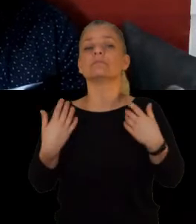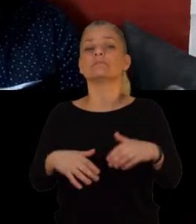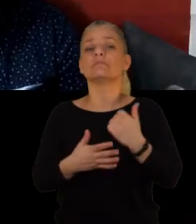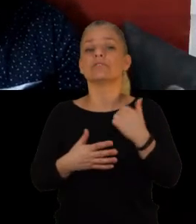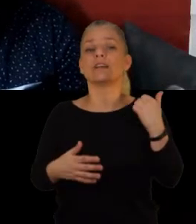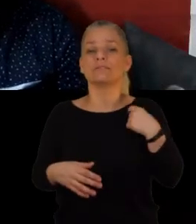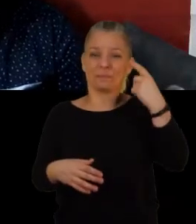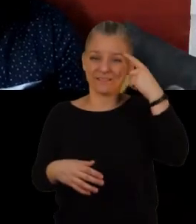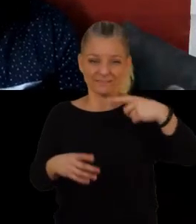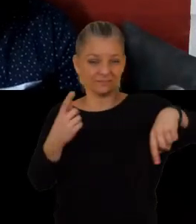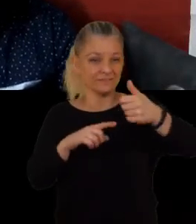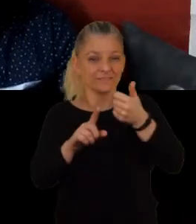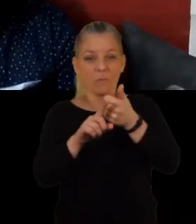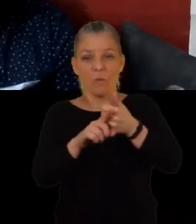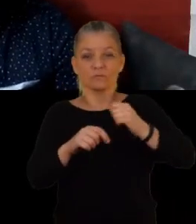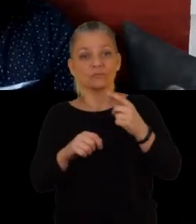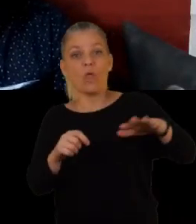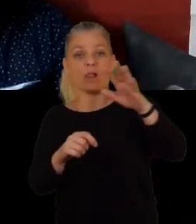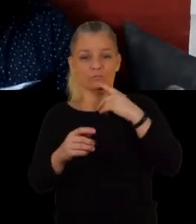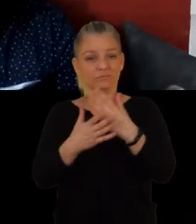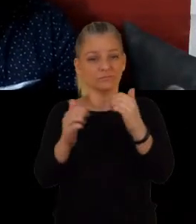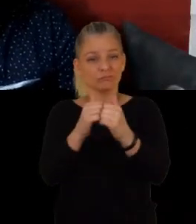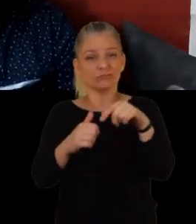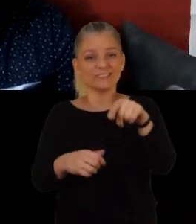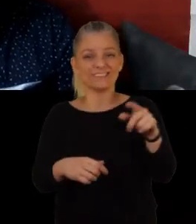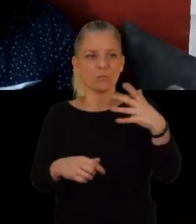that's brilliant i think that's something that many peer supporters of Scotland would